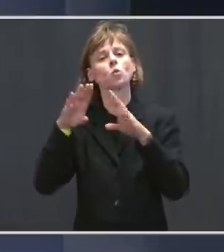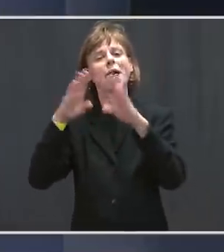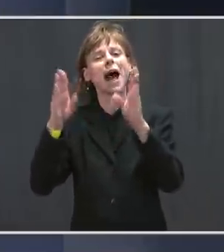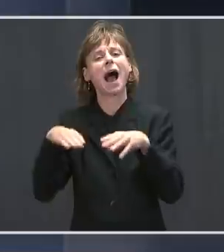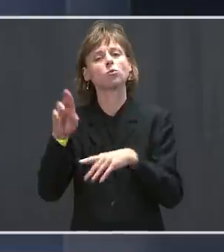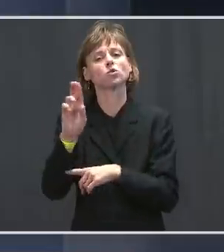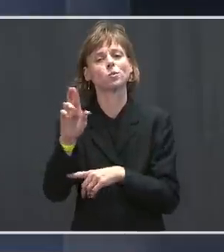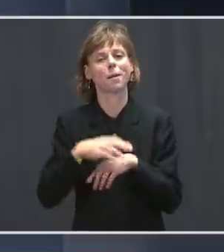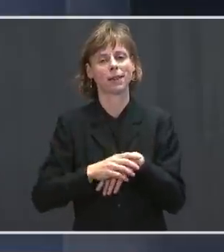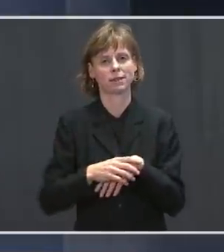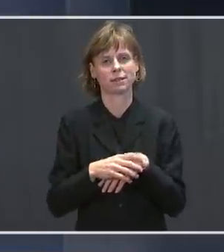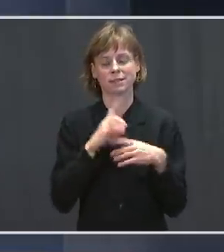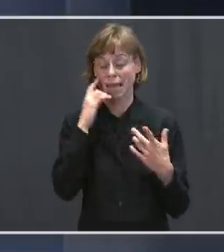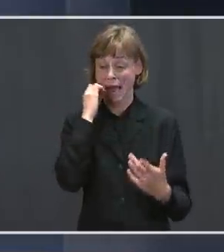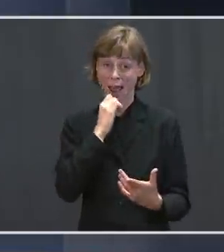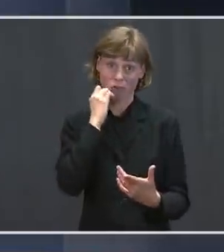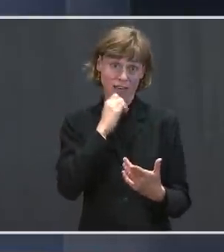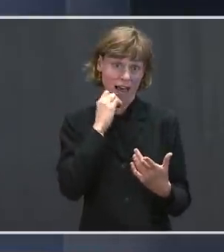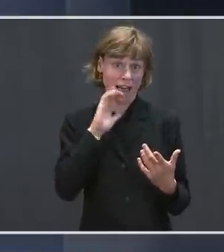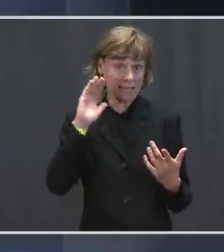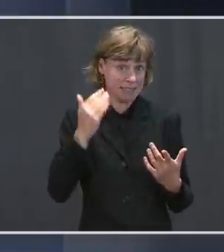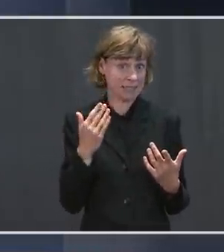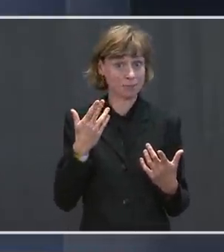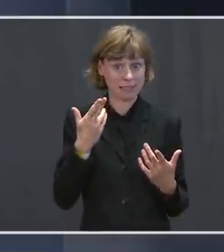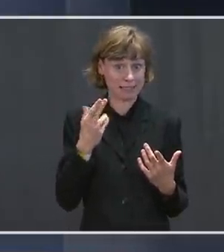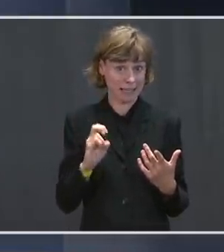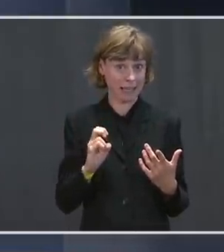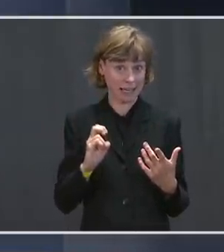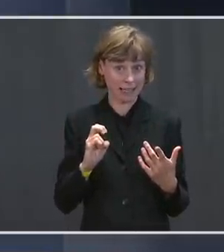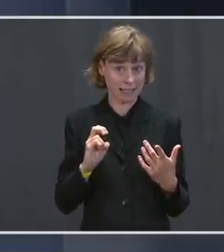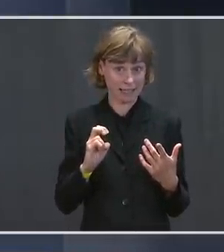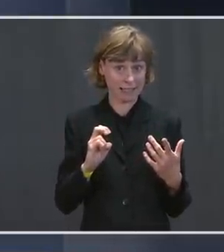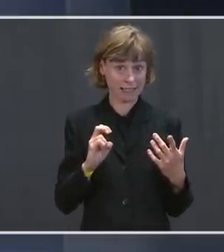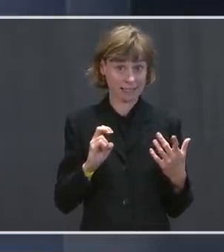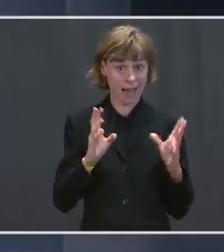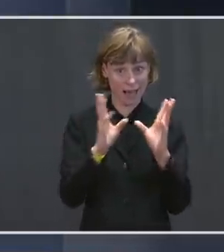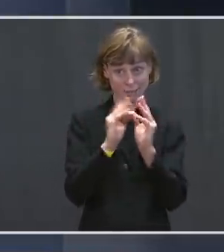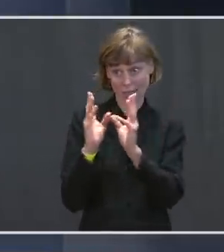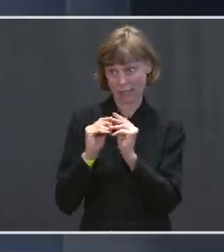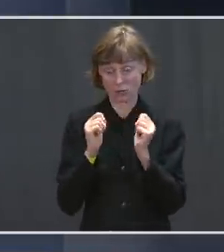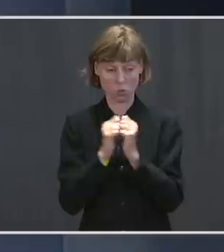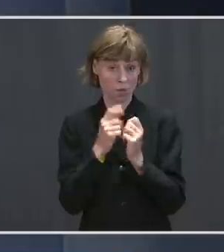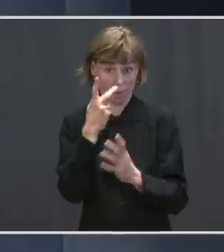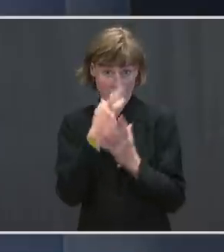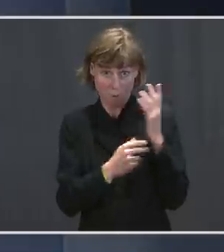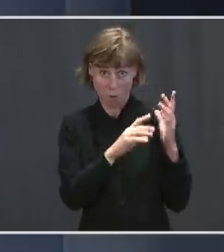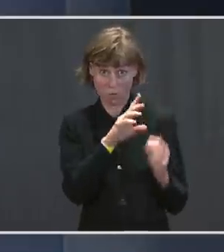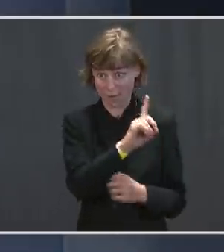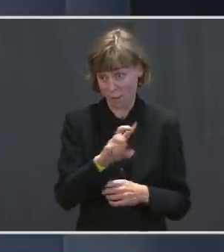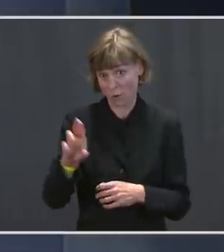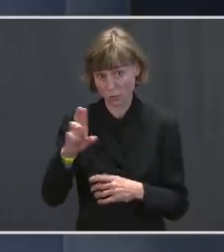Ms. Psaki: Every single day he is meeting with members of both parties, engaging with members of both parties. That work is not done,